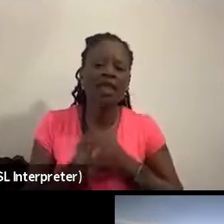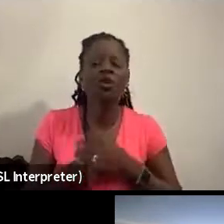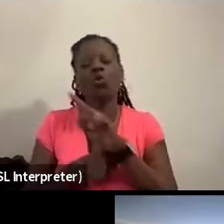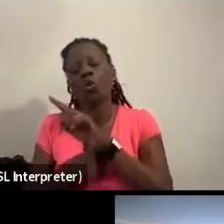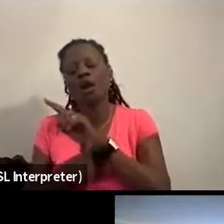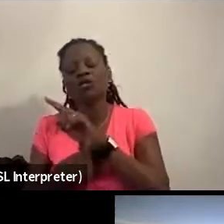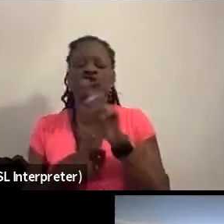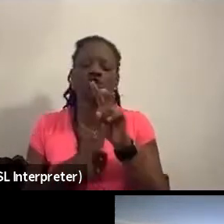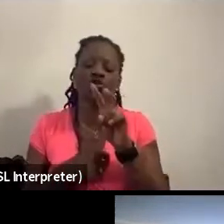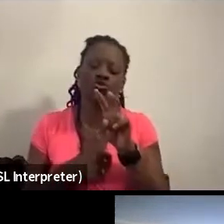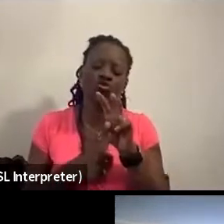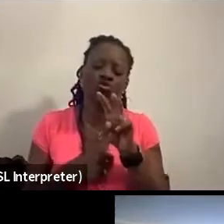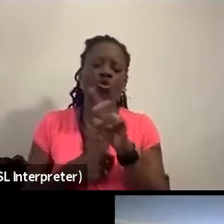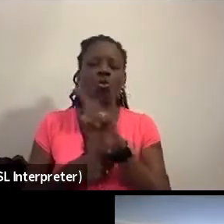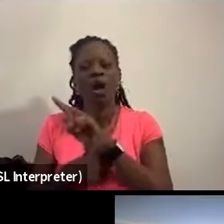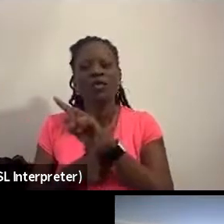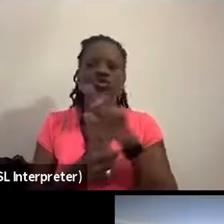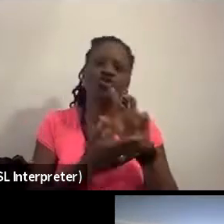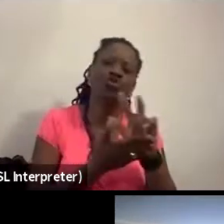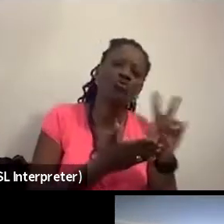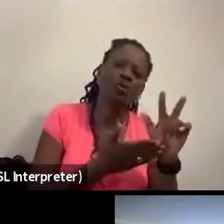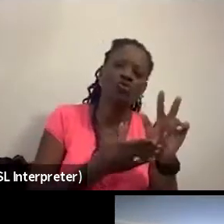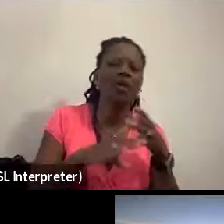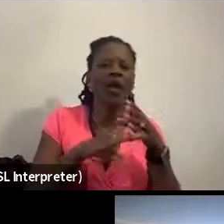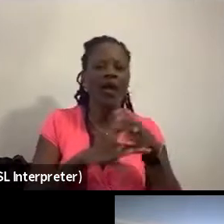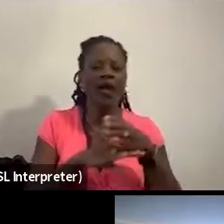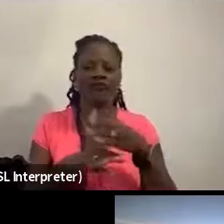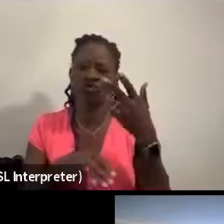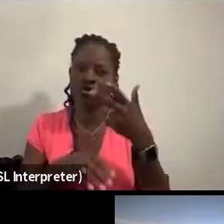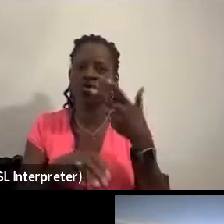And if that happens, certainly, please follow up with your regular physician